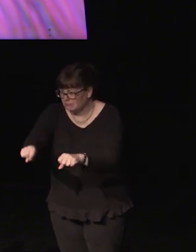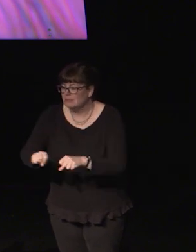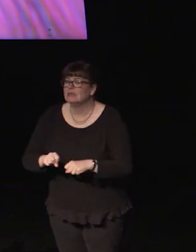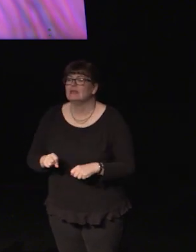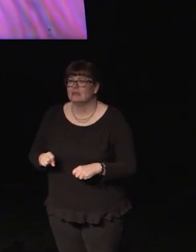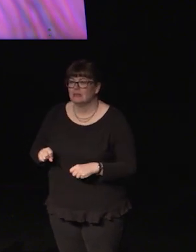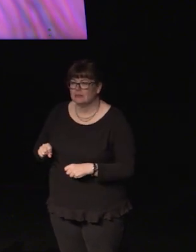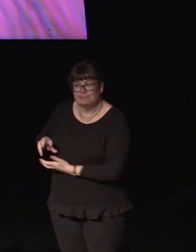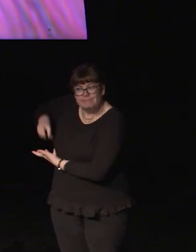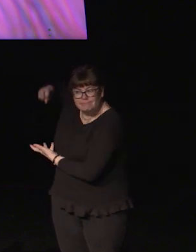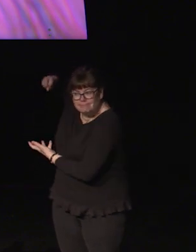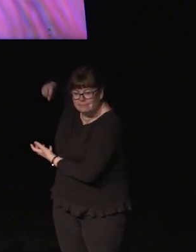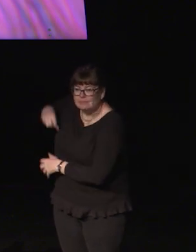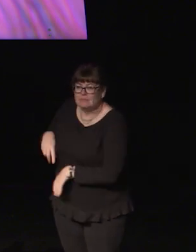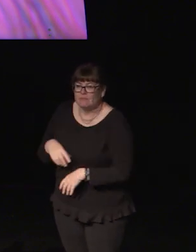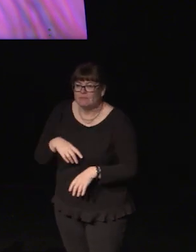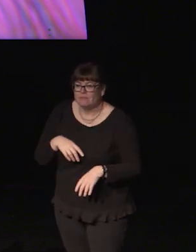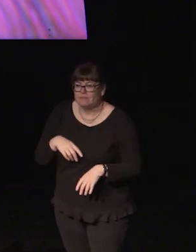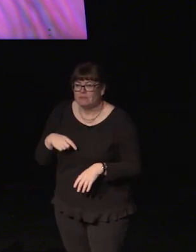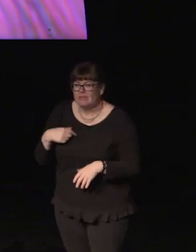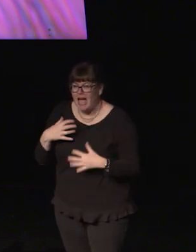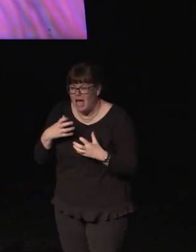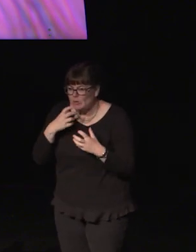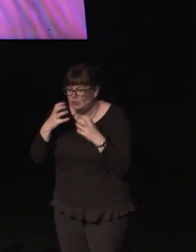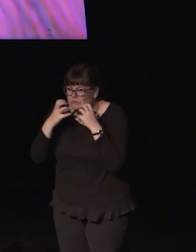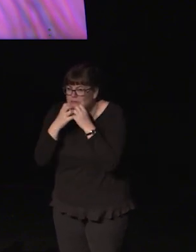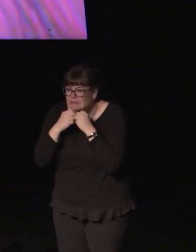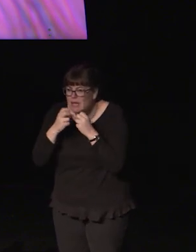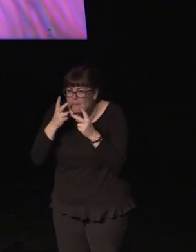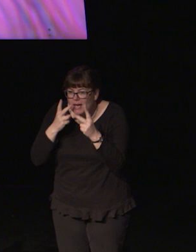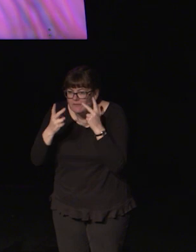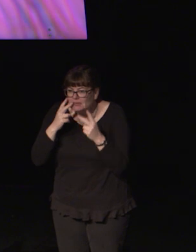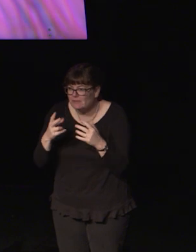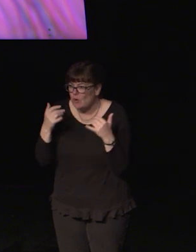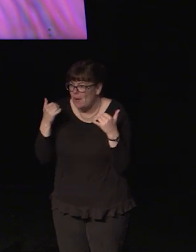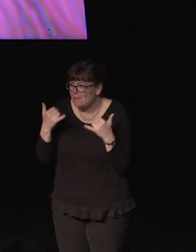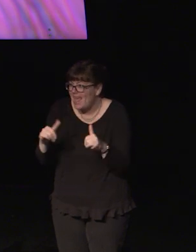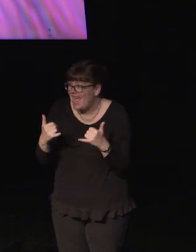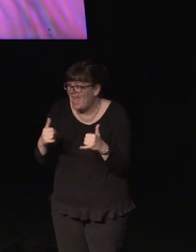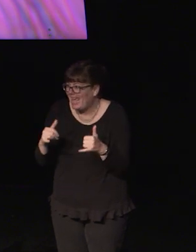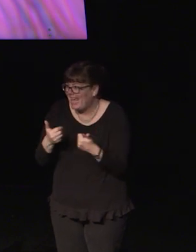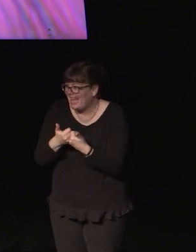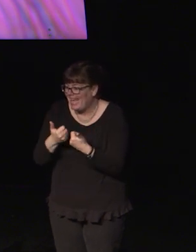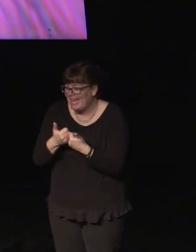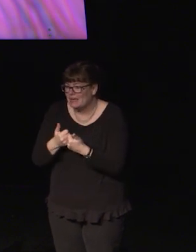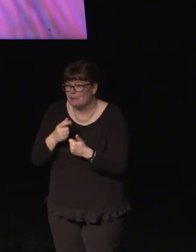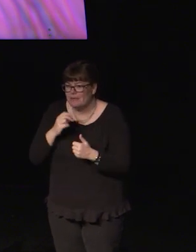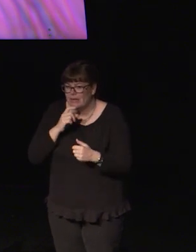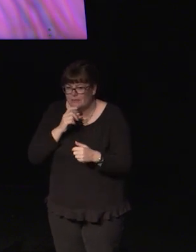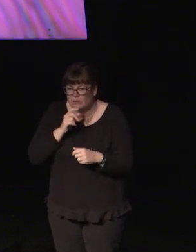The thing is I wanna be able to save my vision for playing the game. But when I have to stop and...